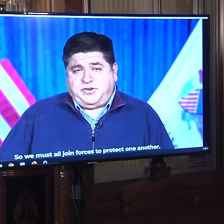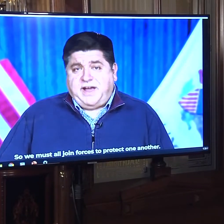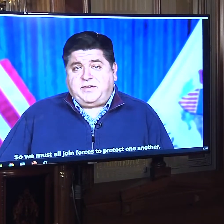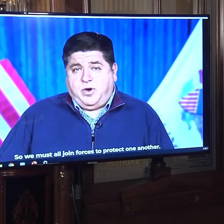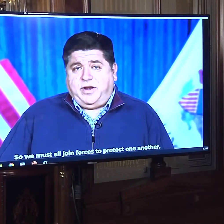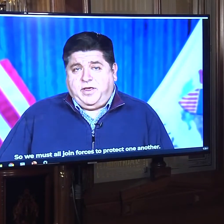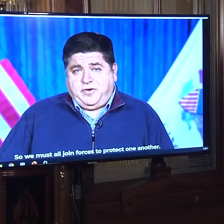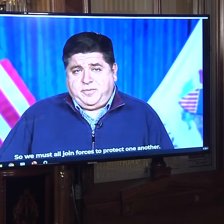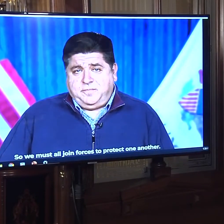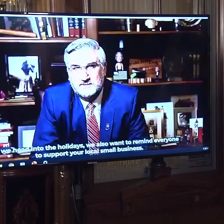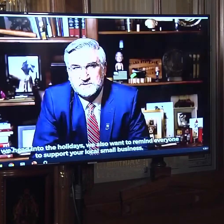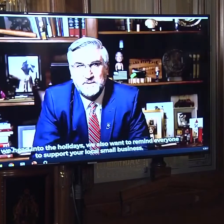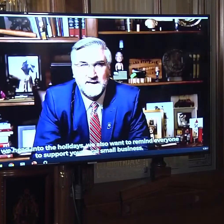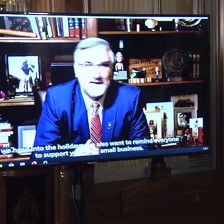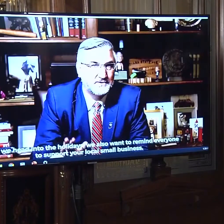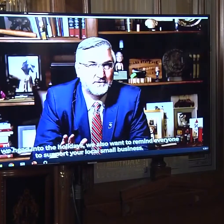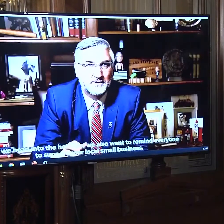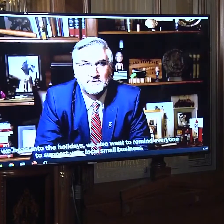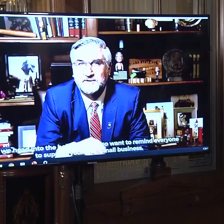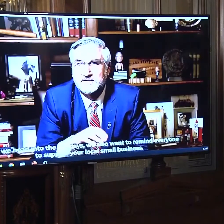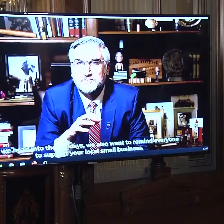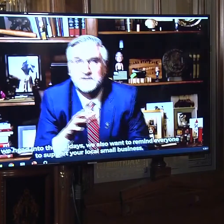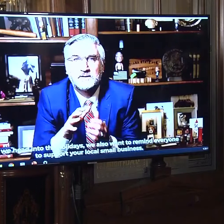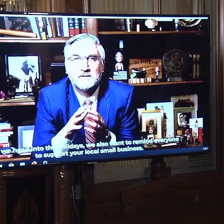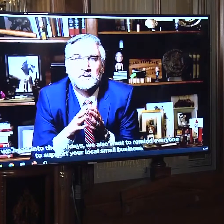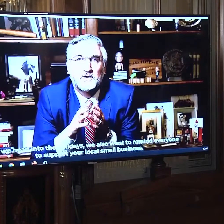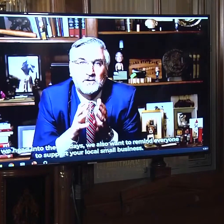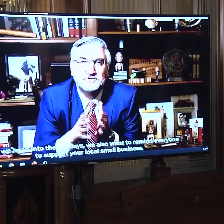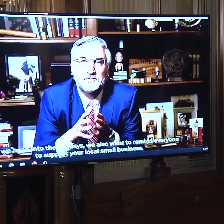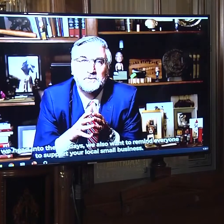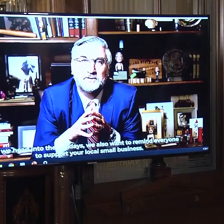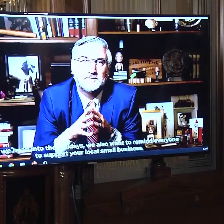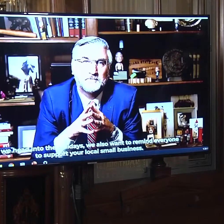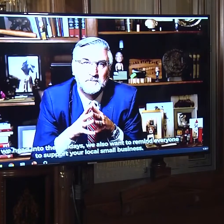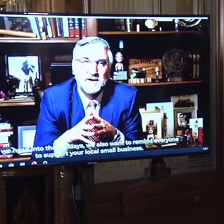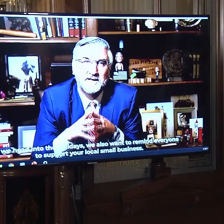YOU'RE YOUNG OR OLD OR DEMOCRAT OR REPUBLICAN OR YOUNG OR POOR.